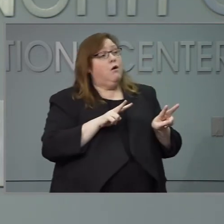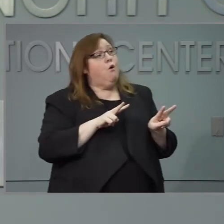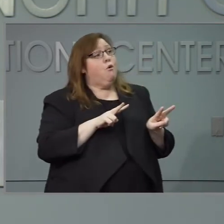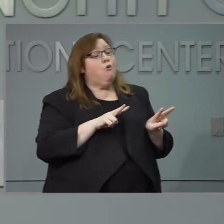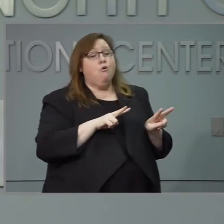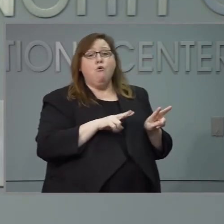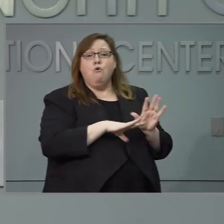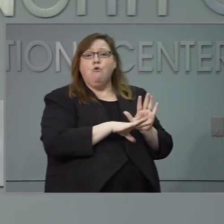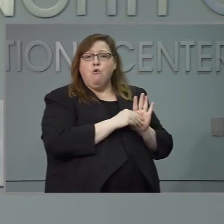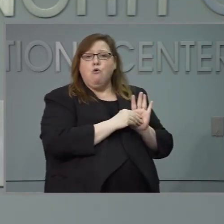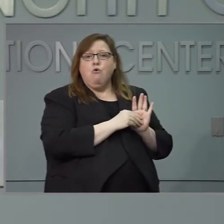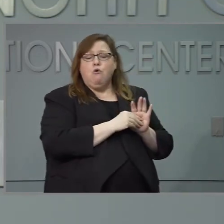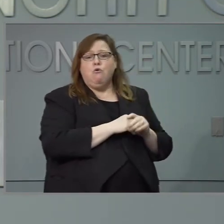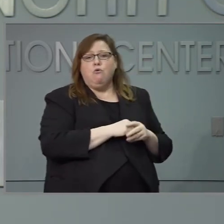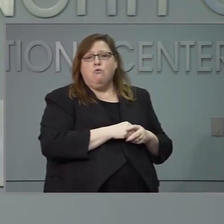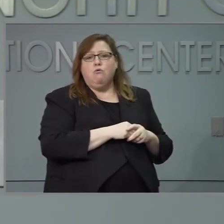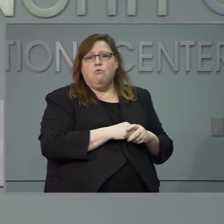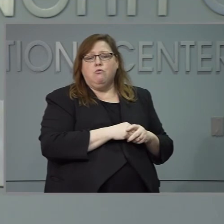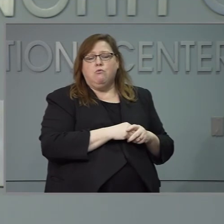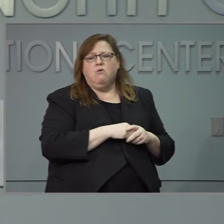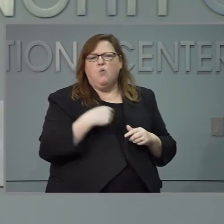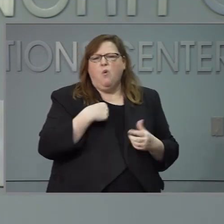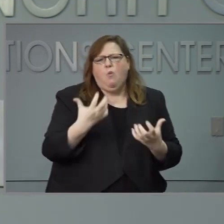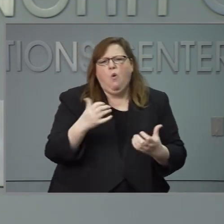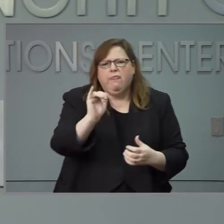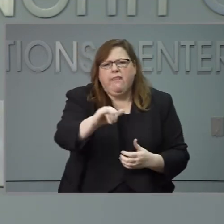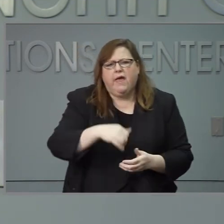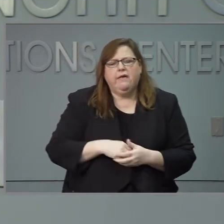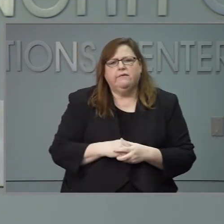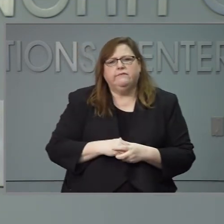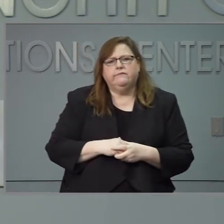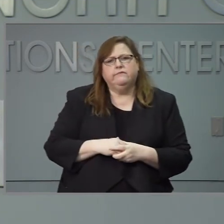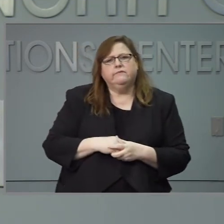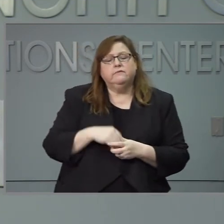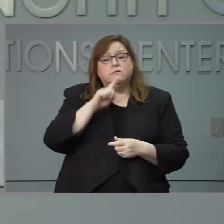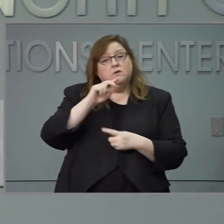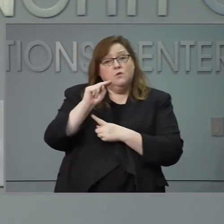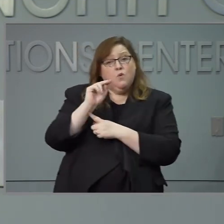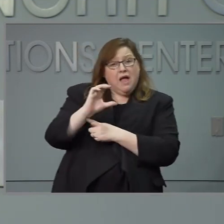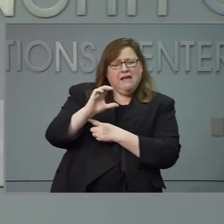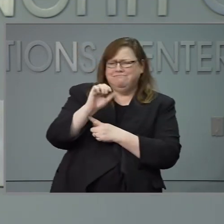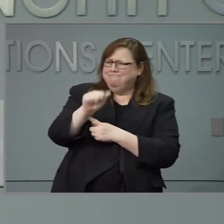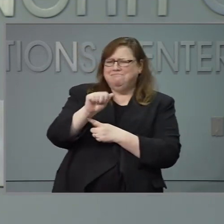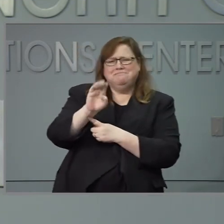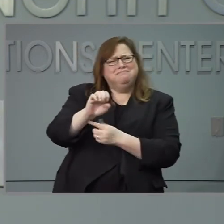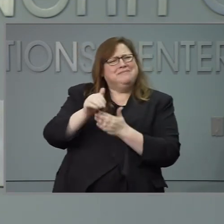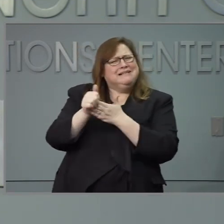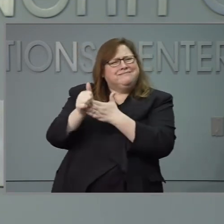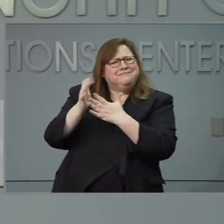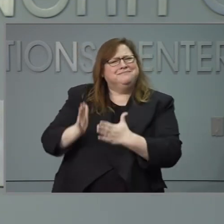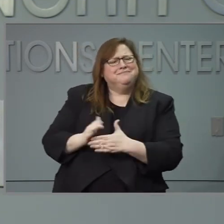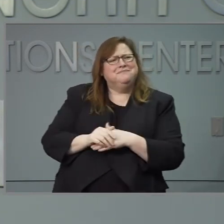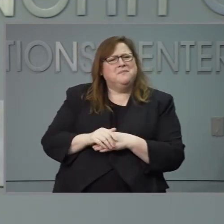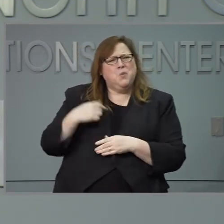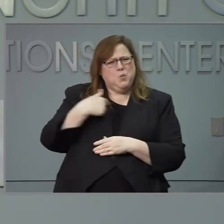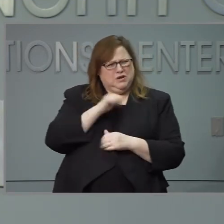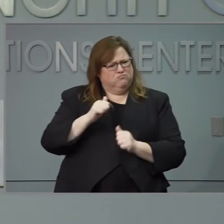BENEFICIAN Y NO CREA NINGÚN EMPLEO AQUÍ EN CAROLINA DEL NORTE. TIENES QUE APRENDER A CÓMO SE HACE ESTO SI VAS A SER GOBERNADOR >> Mr. Goforth: MUY BIEN,